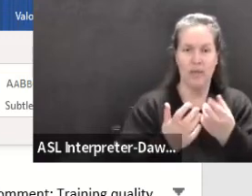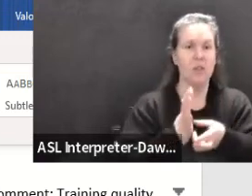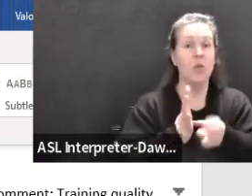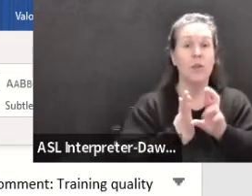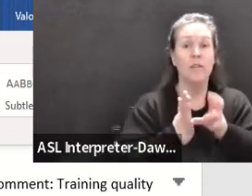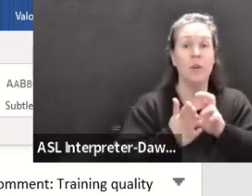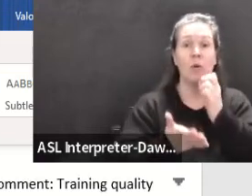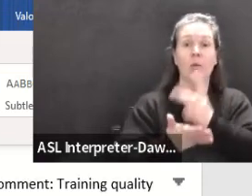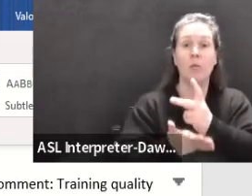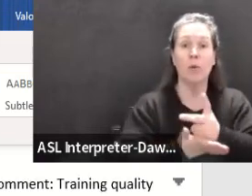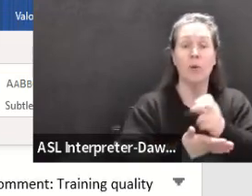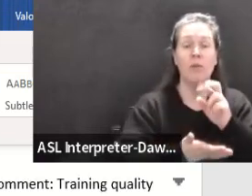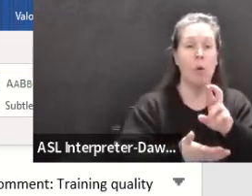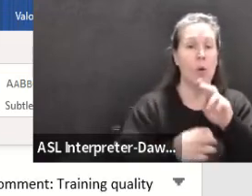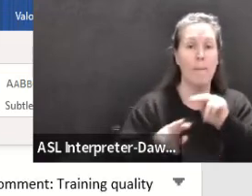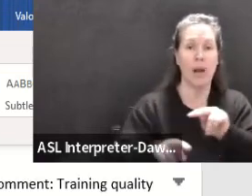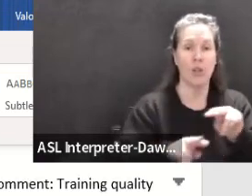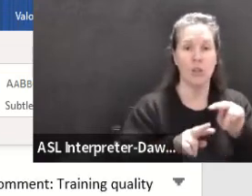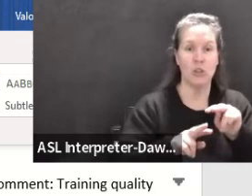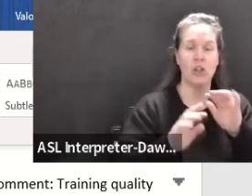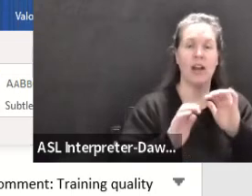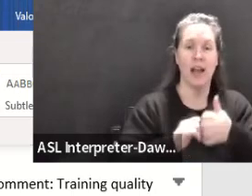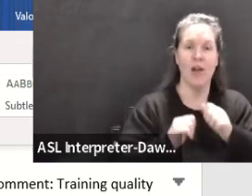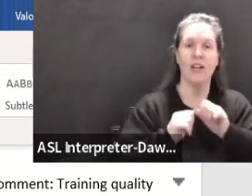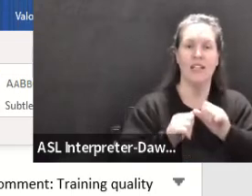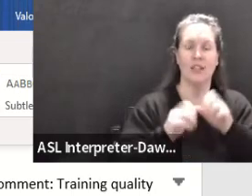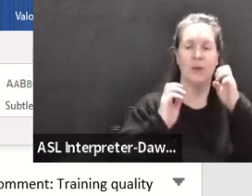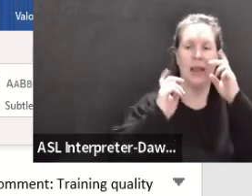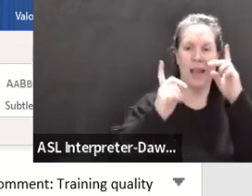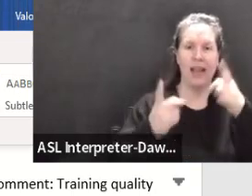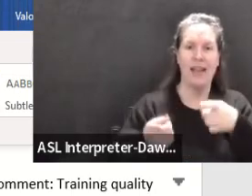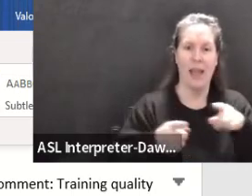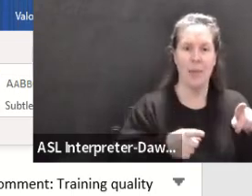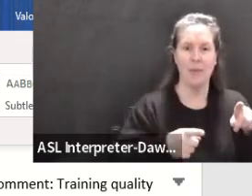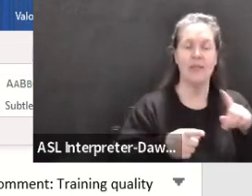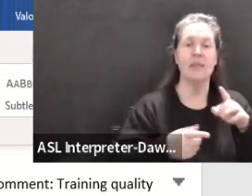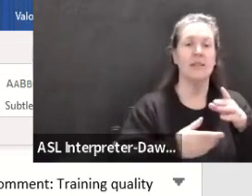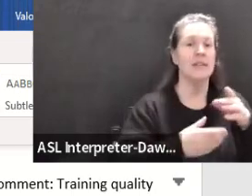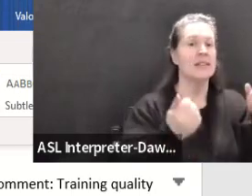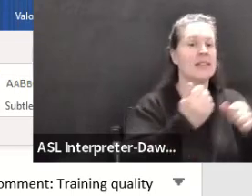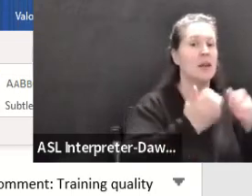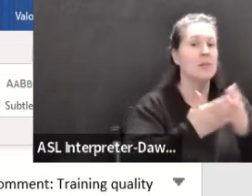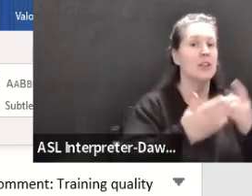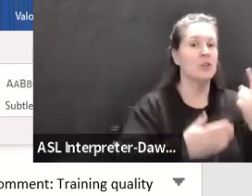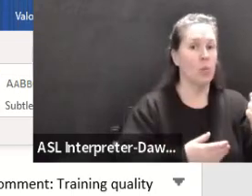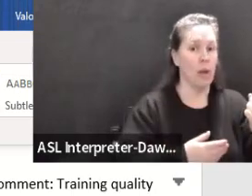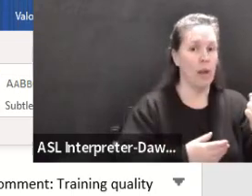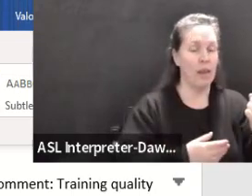or monitor in terms of how continuing ed is normally done. So in sub section one, where the language is completed,